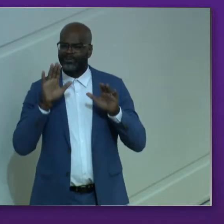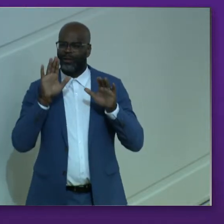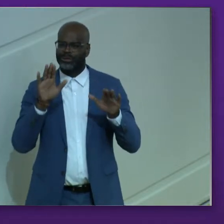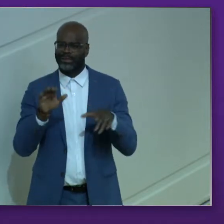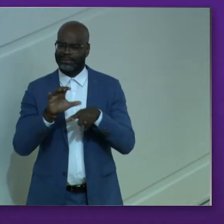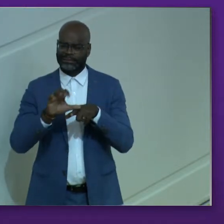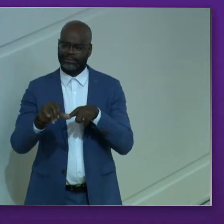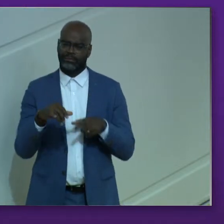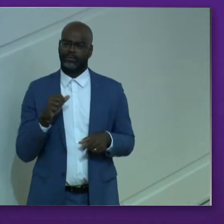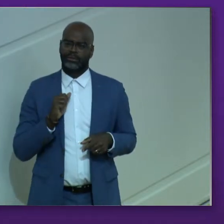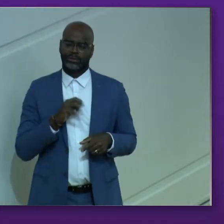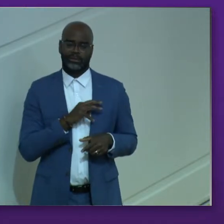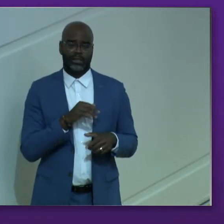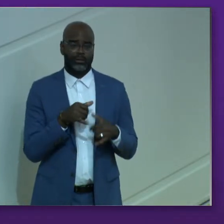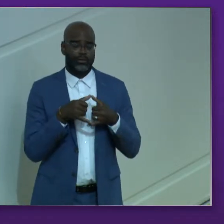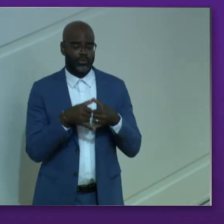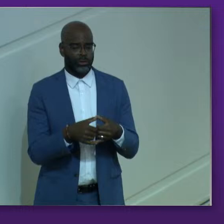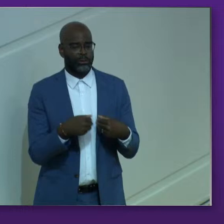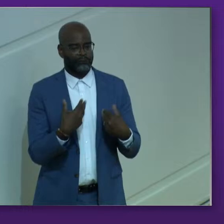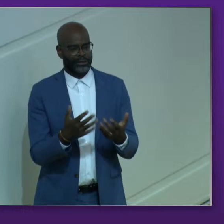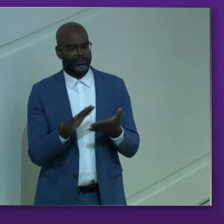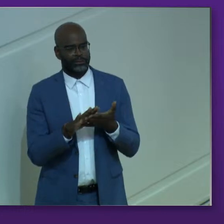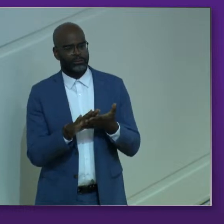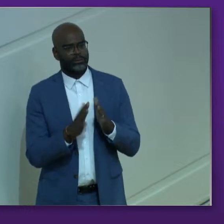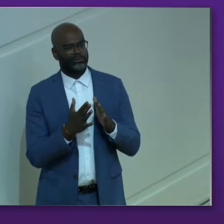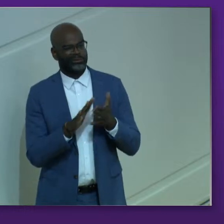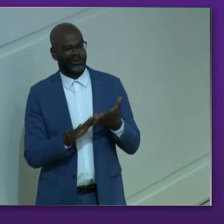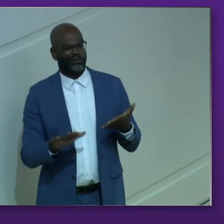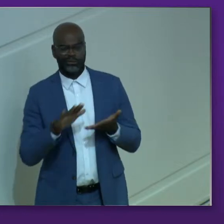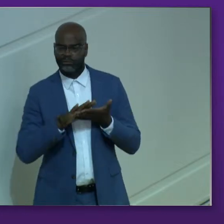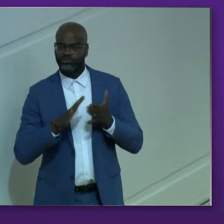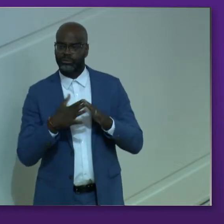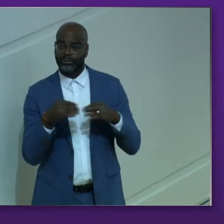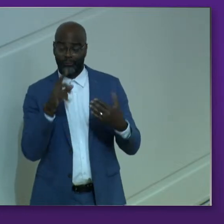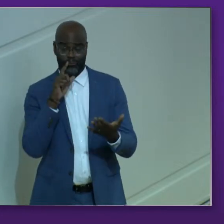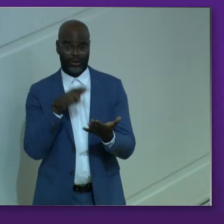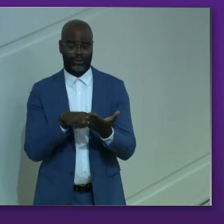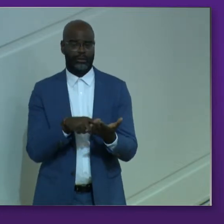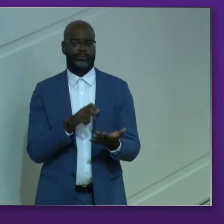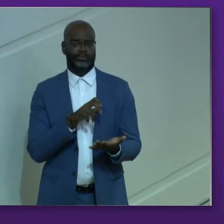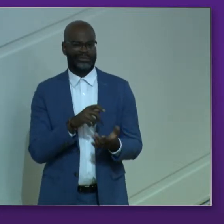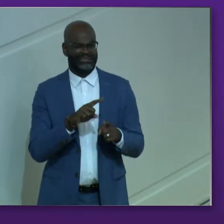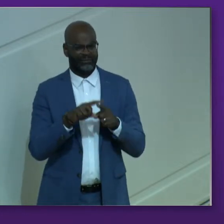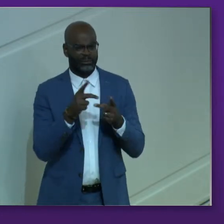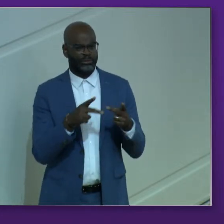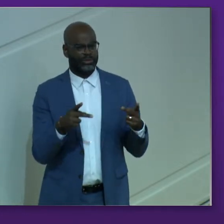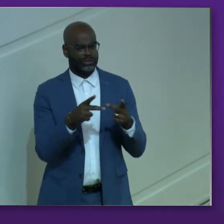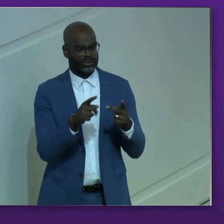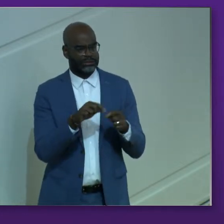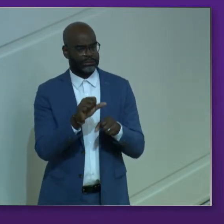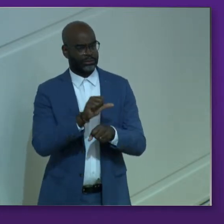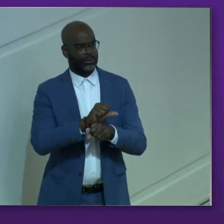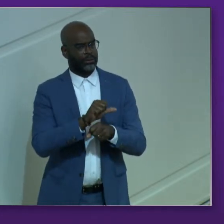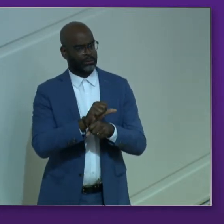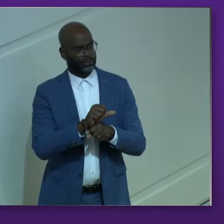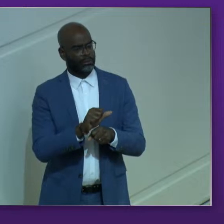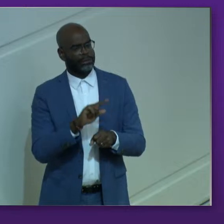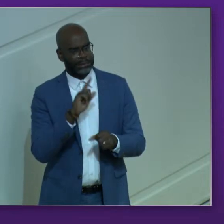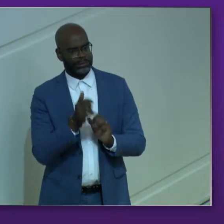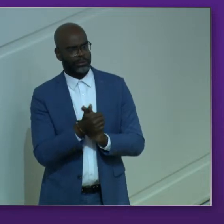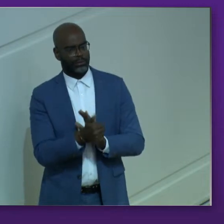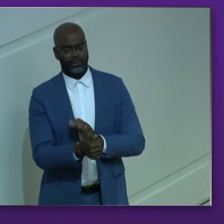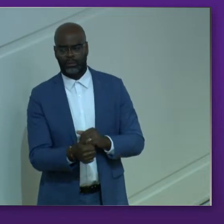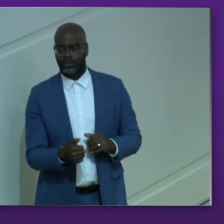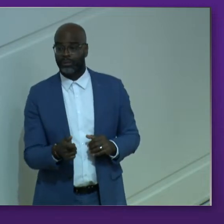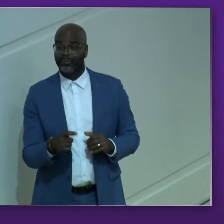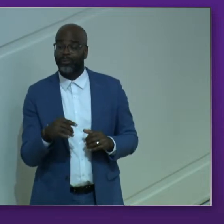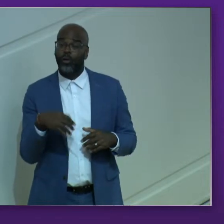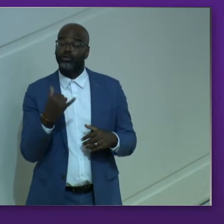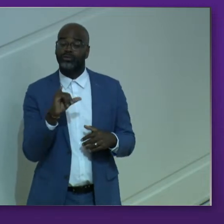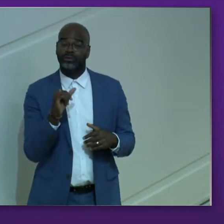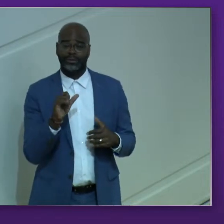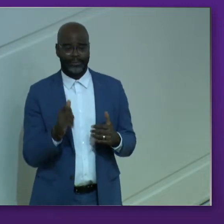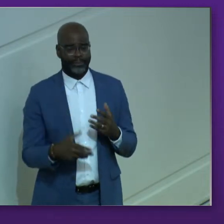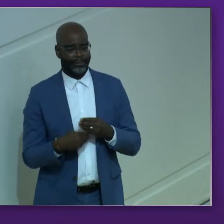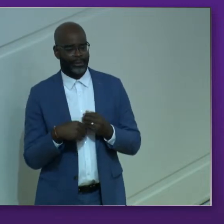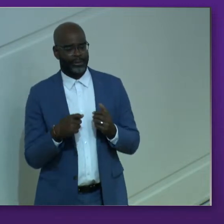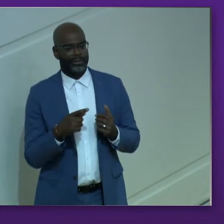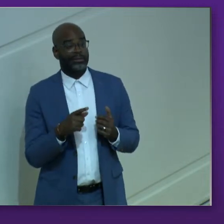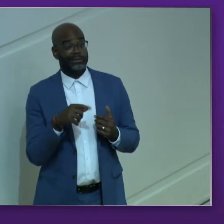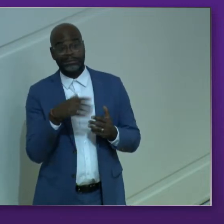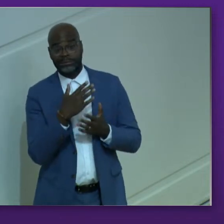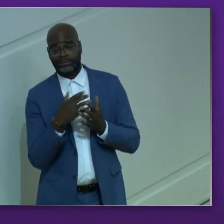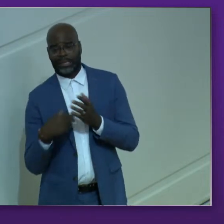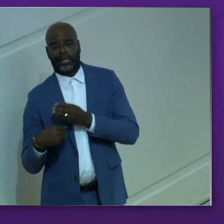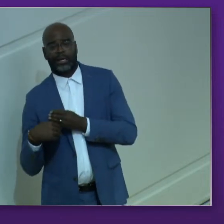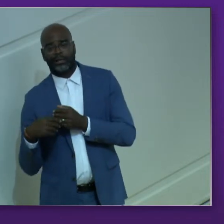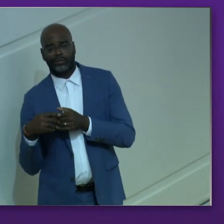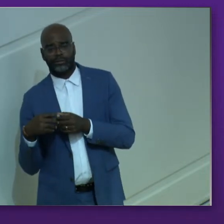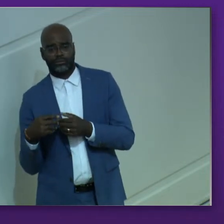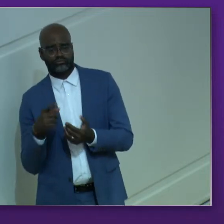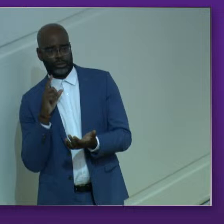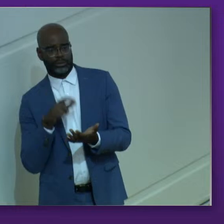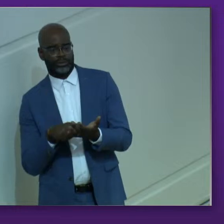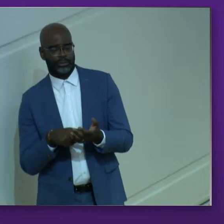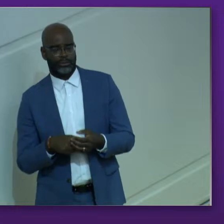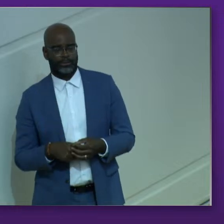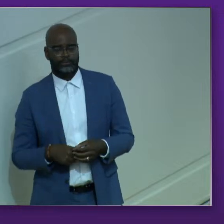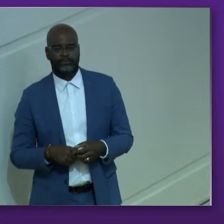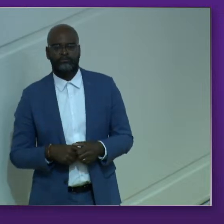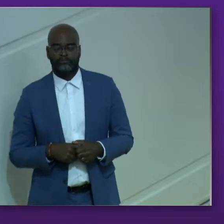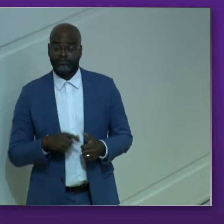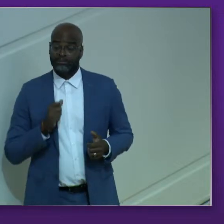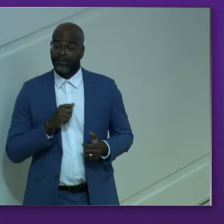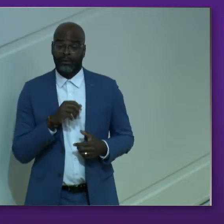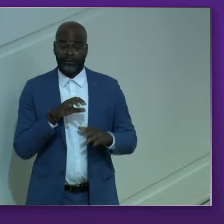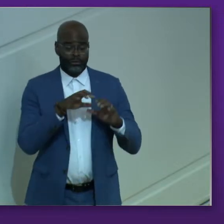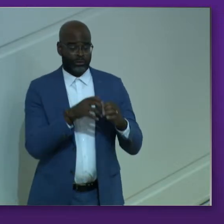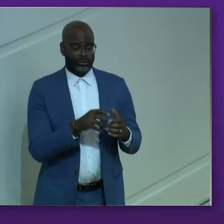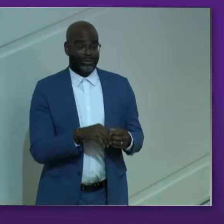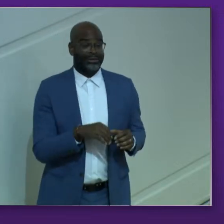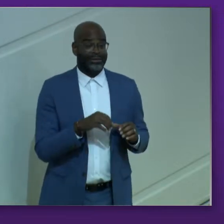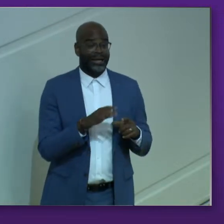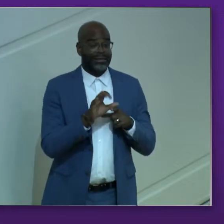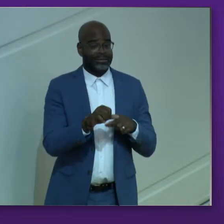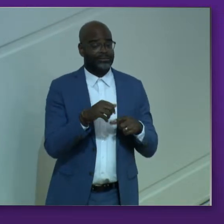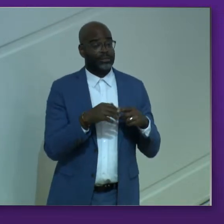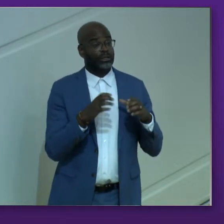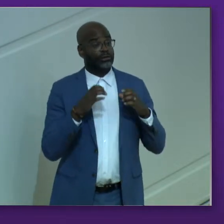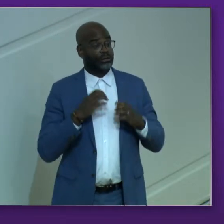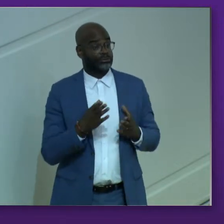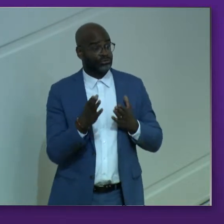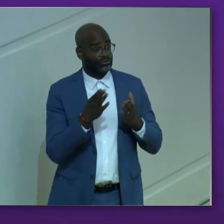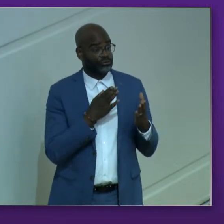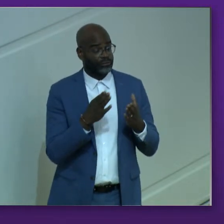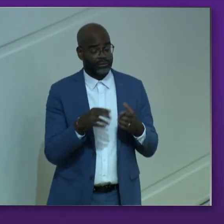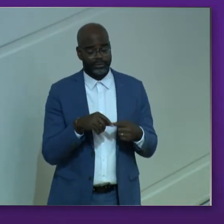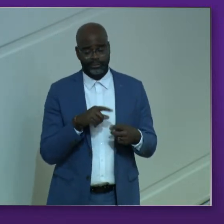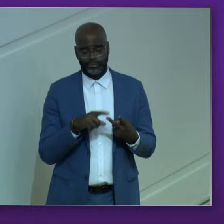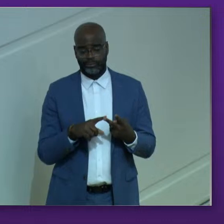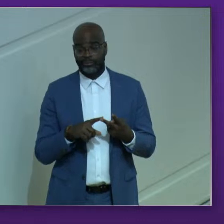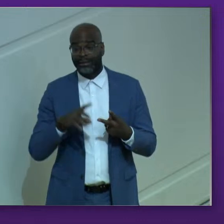PRESENT THE OUTSTANDING STAFF